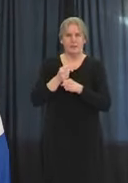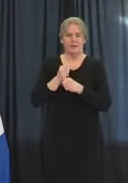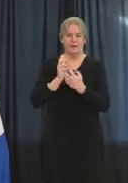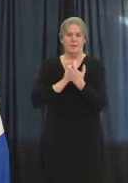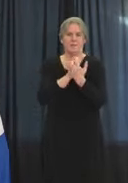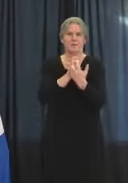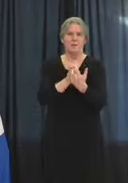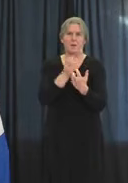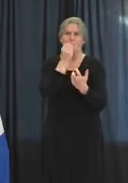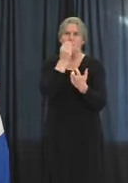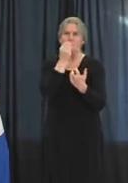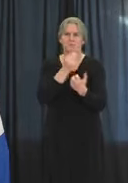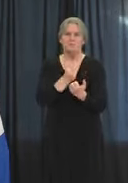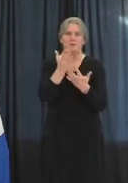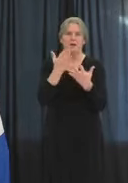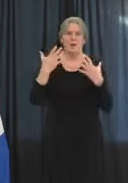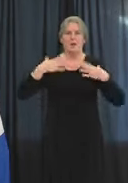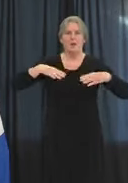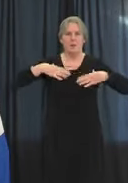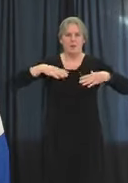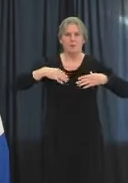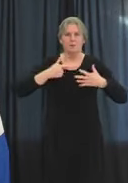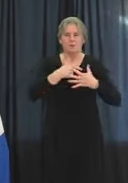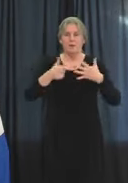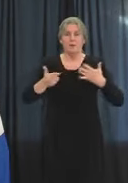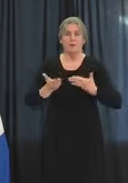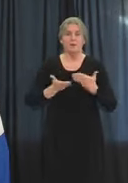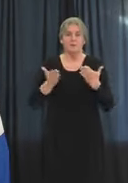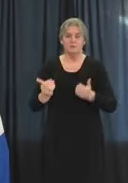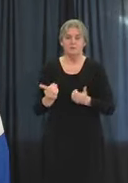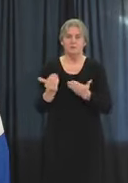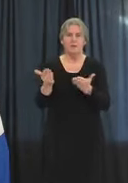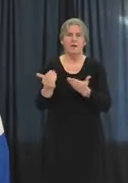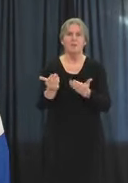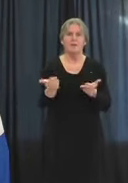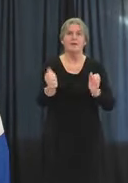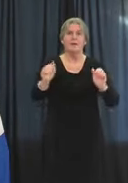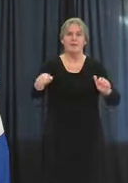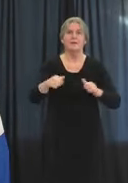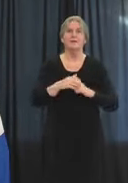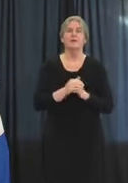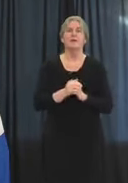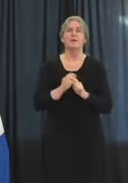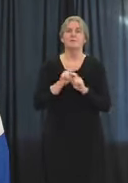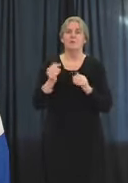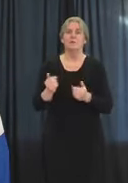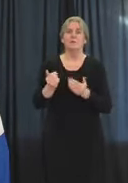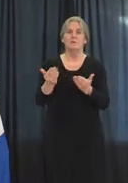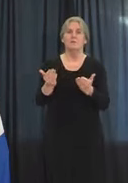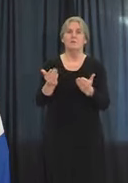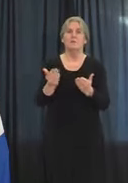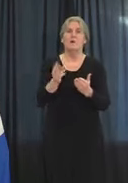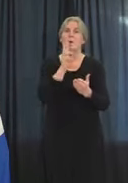accommodate food, clothing, and other services. We can provide and maintain